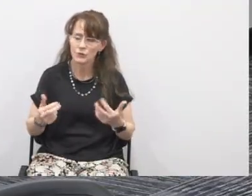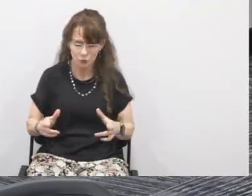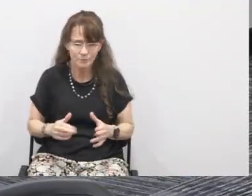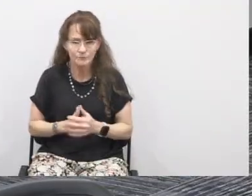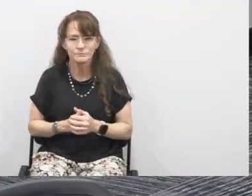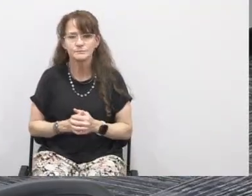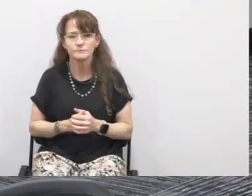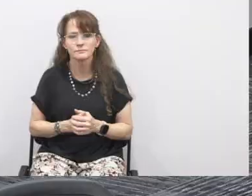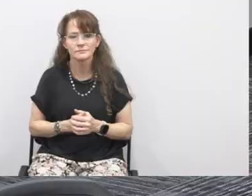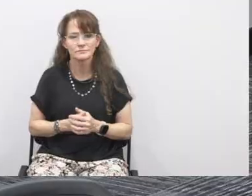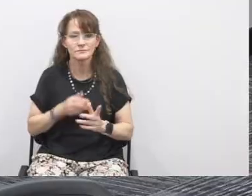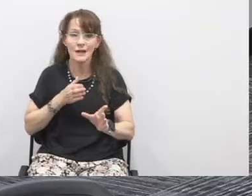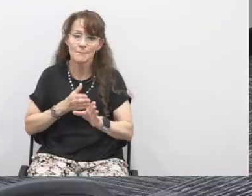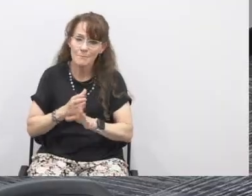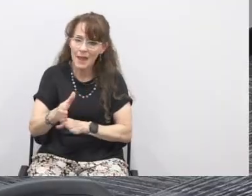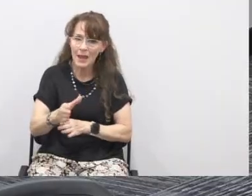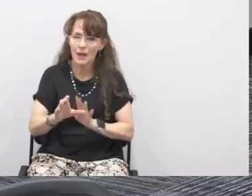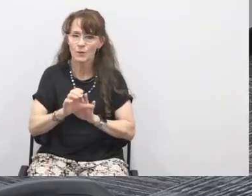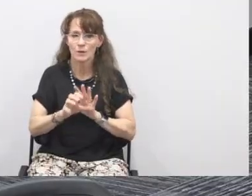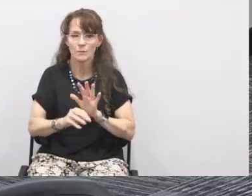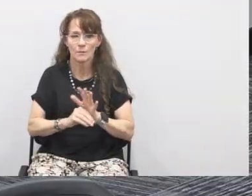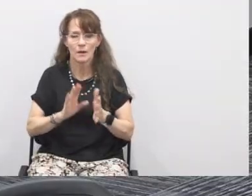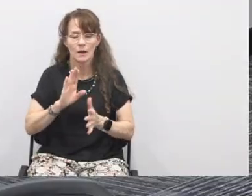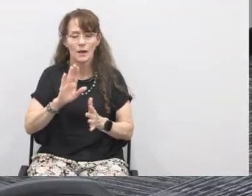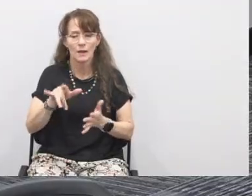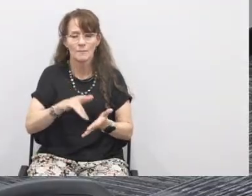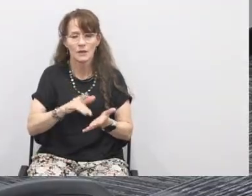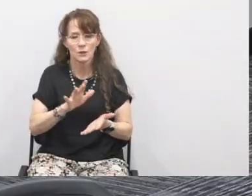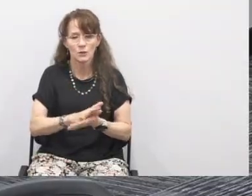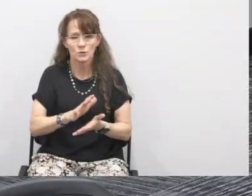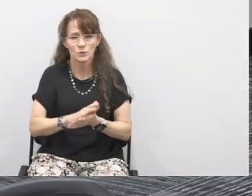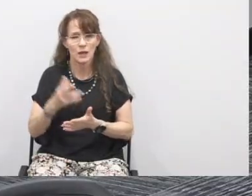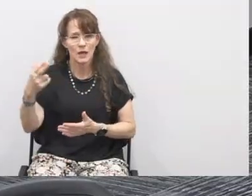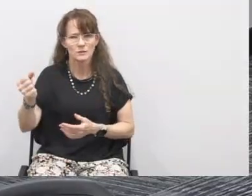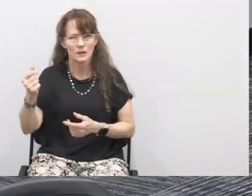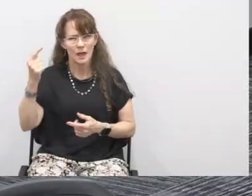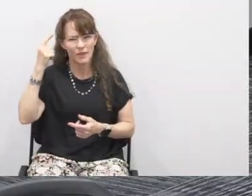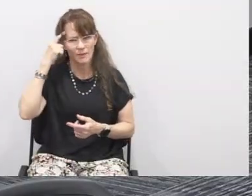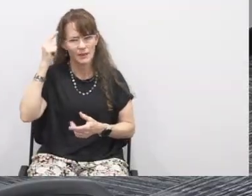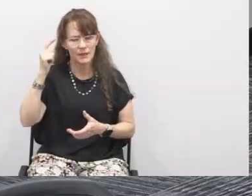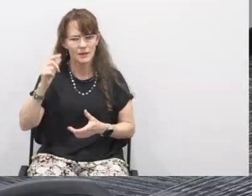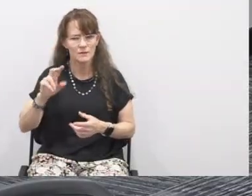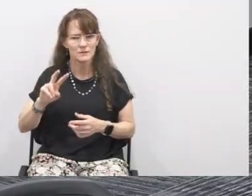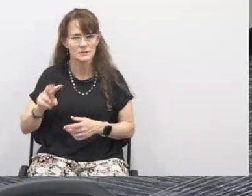So that's our main curriculum. And also in middle schools, they also in high schools I believe use Second Step,